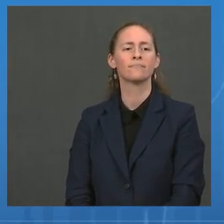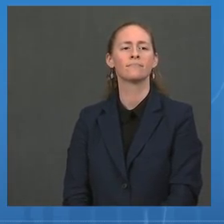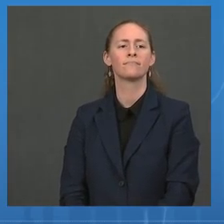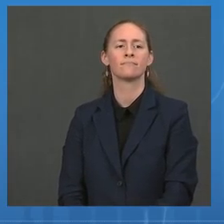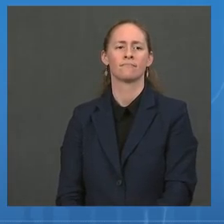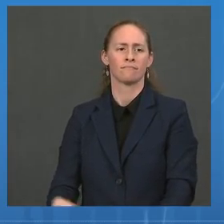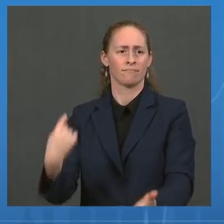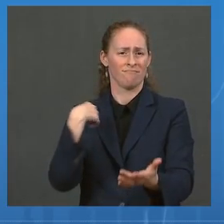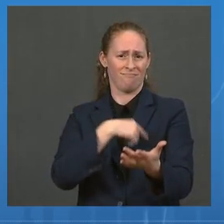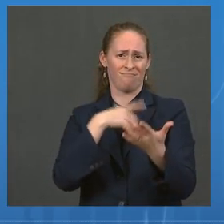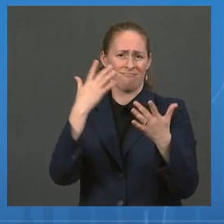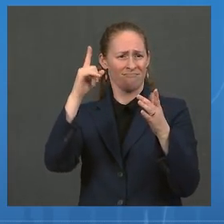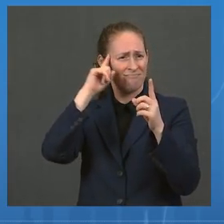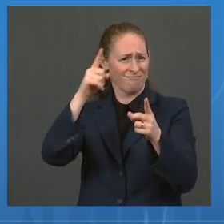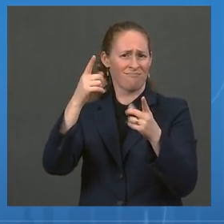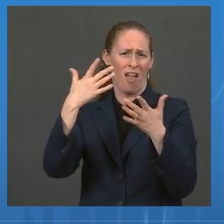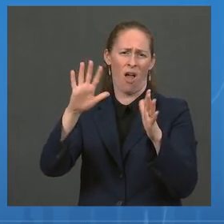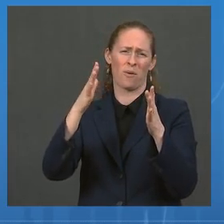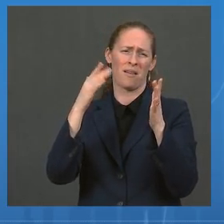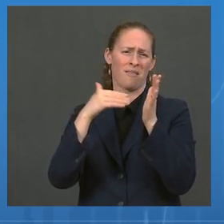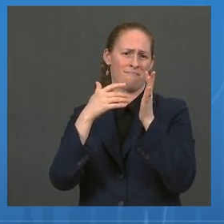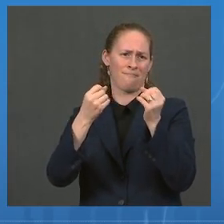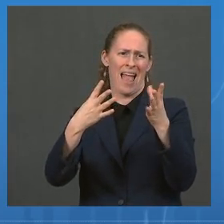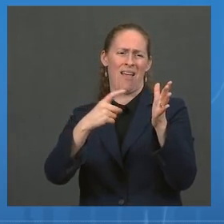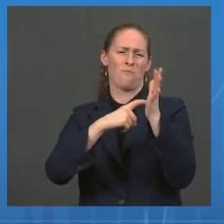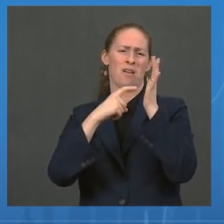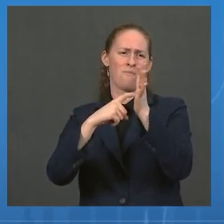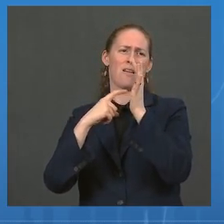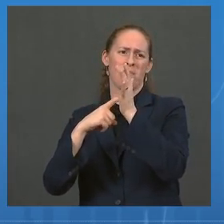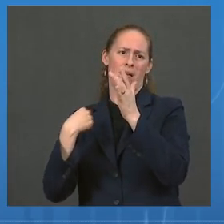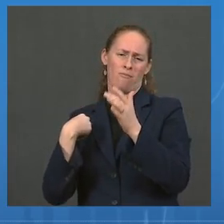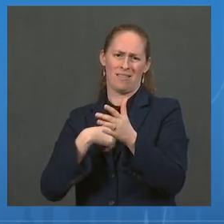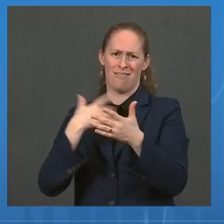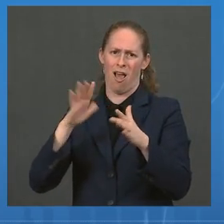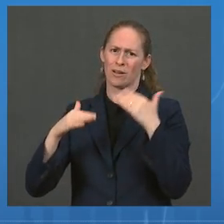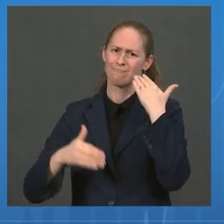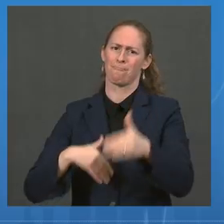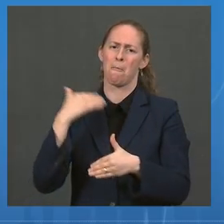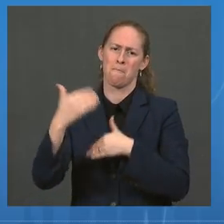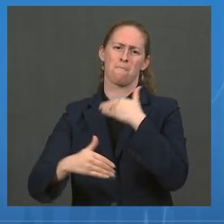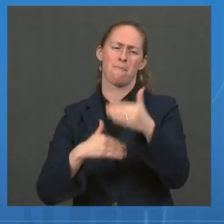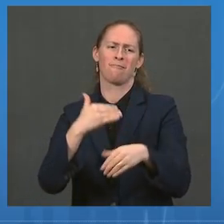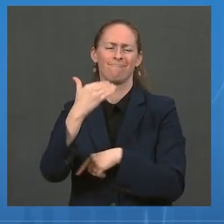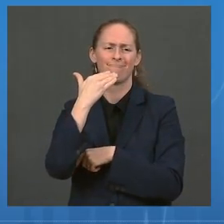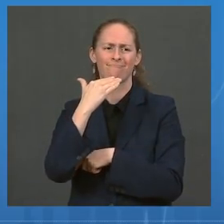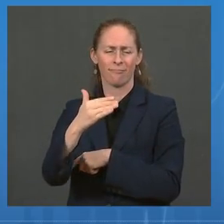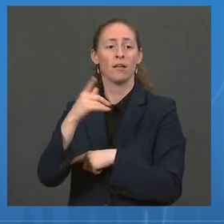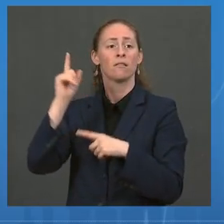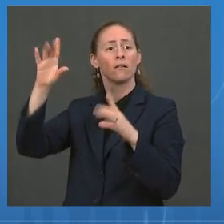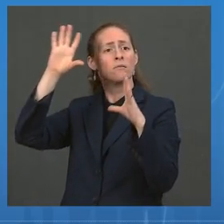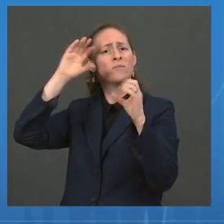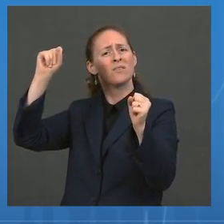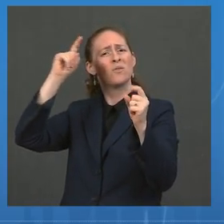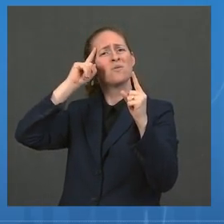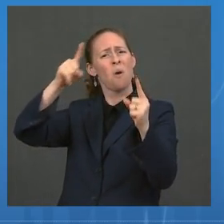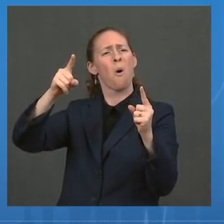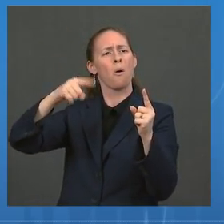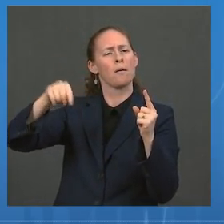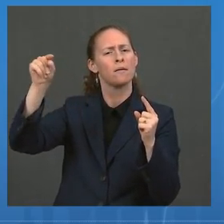So, I think it's clear that we're taking strong action -- the President is -- to get people vaccinated. And that's what he's going to talk about tomorrow in Chicago --